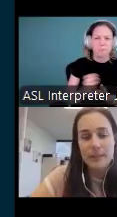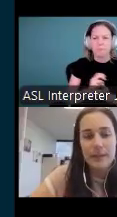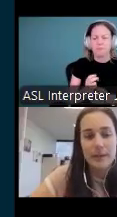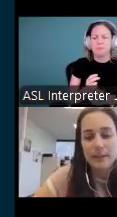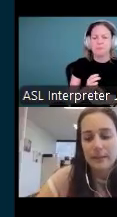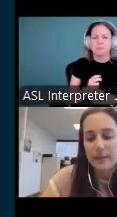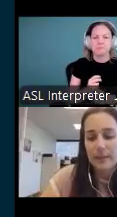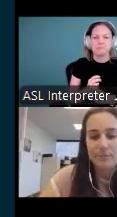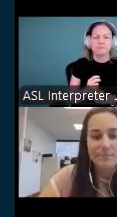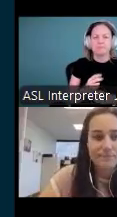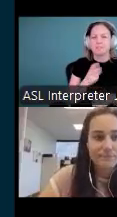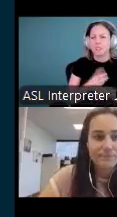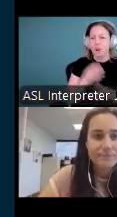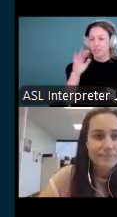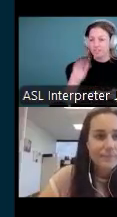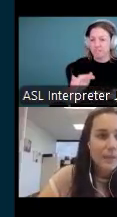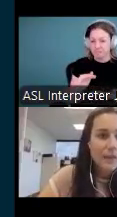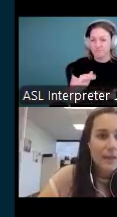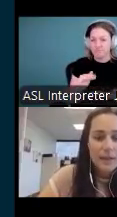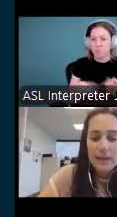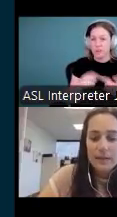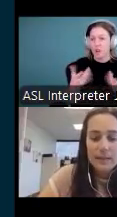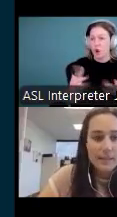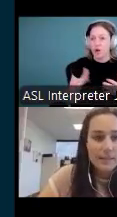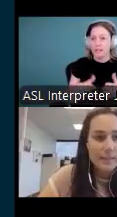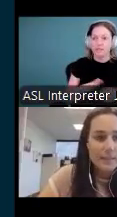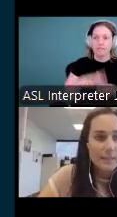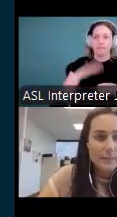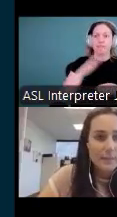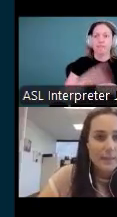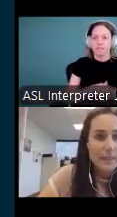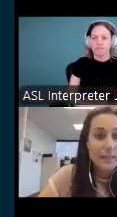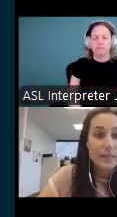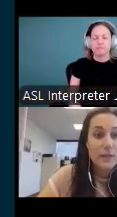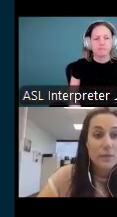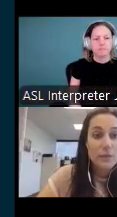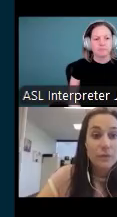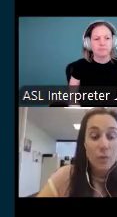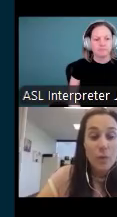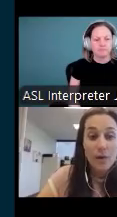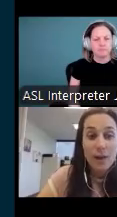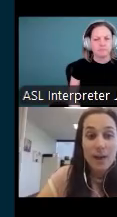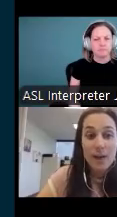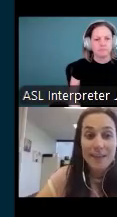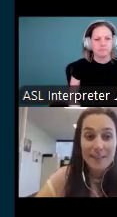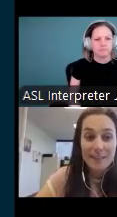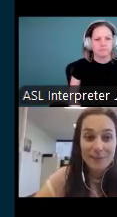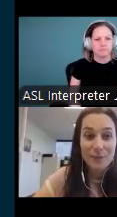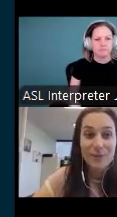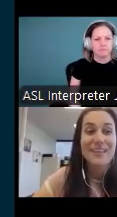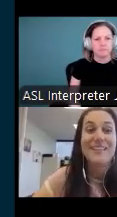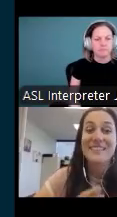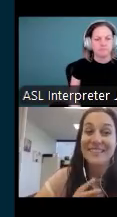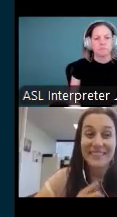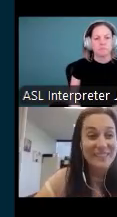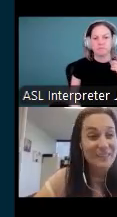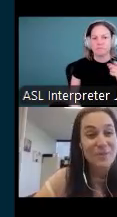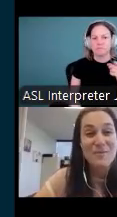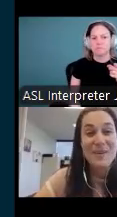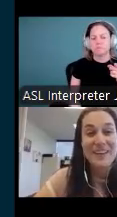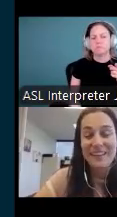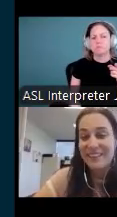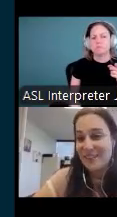they are escalated for these four kids, similar barriers